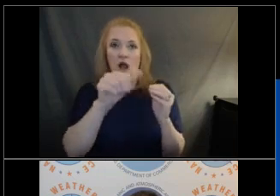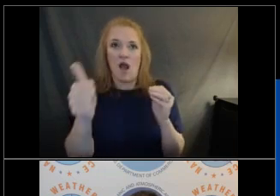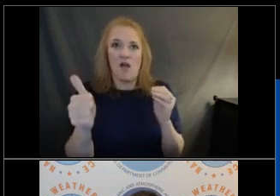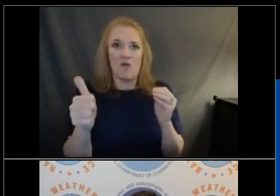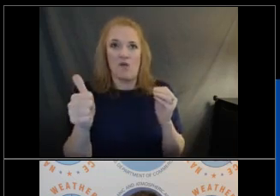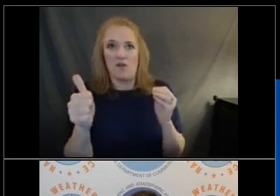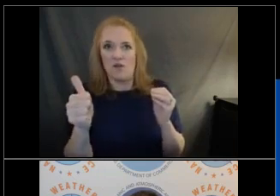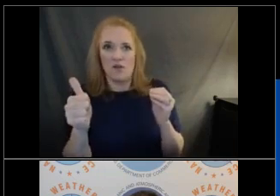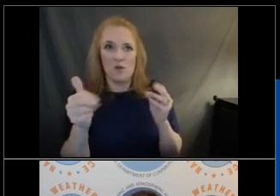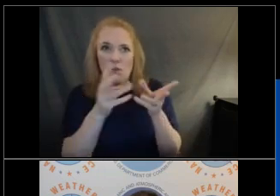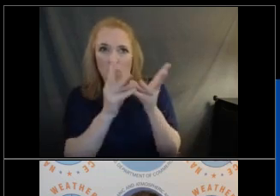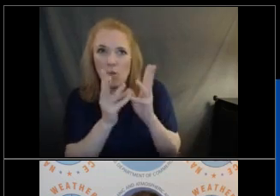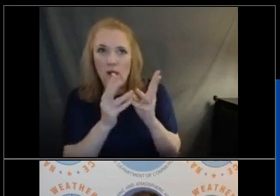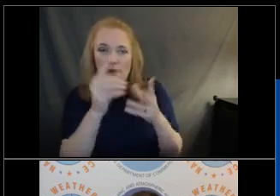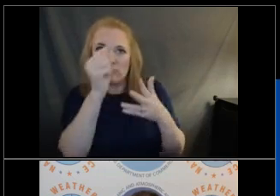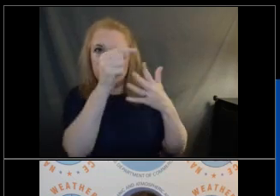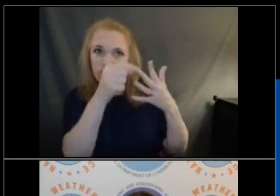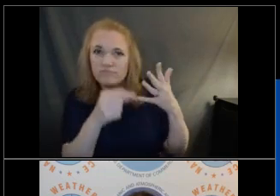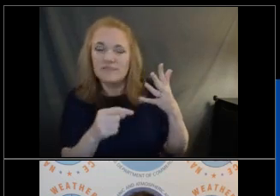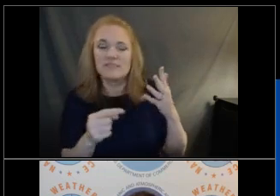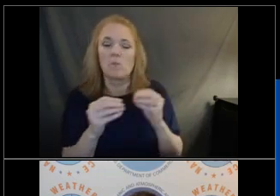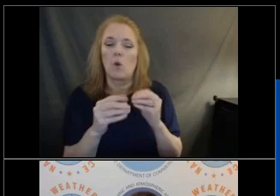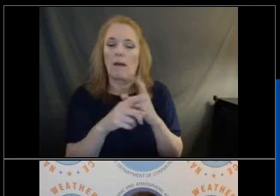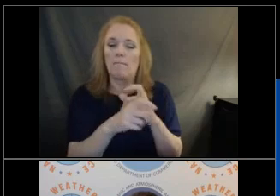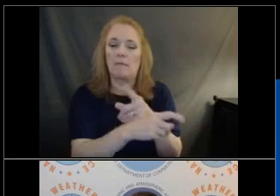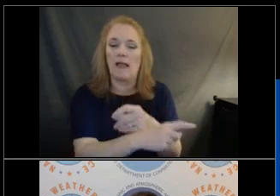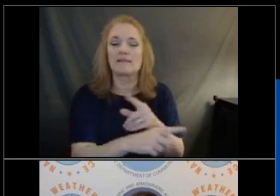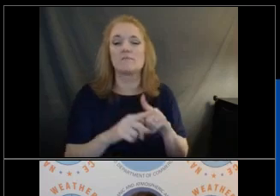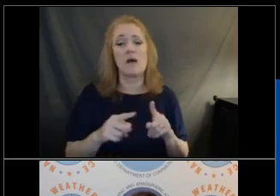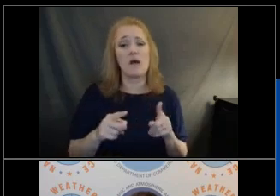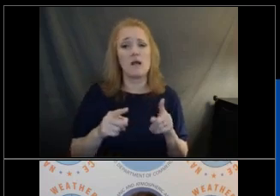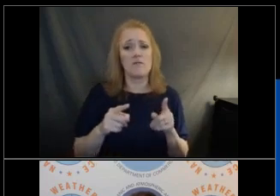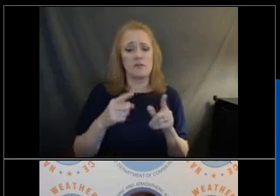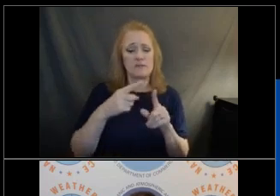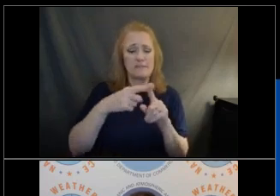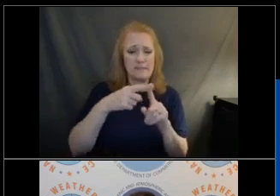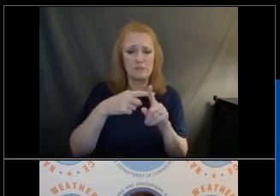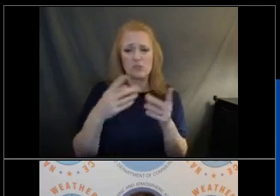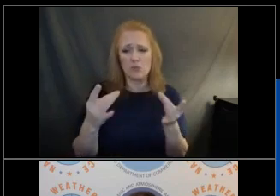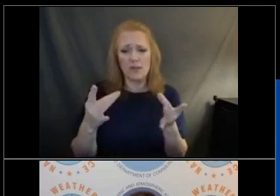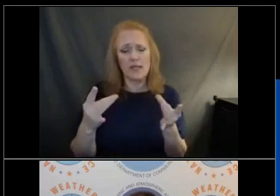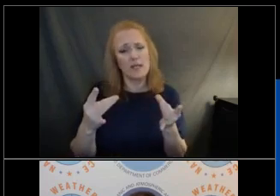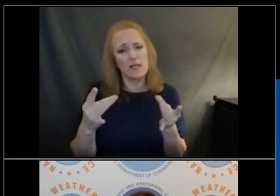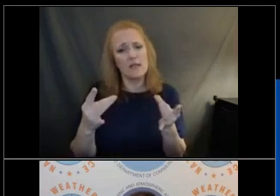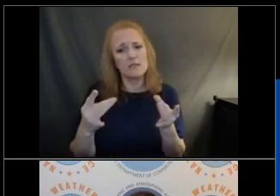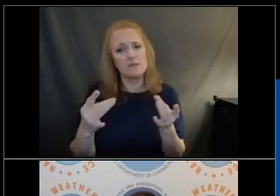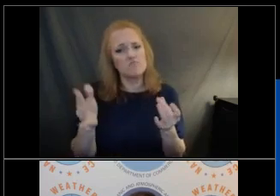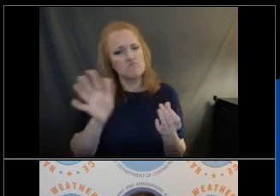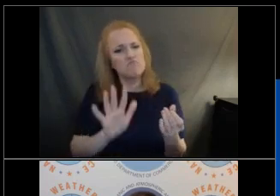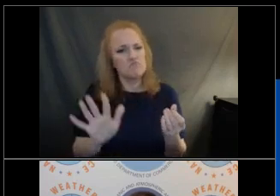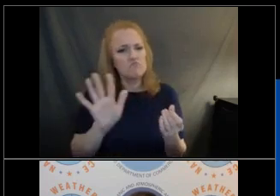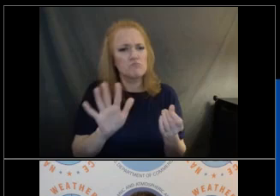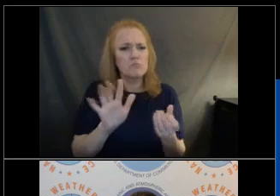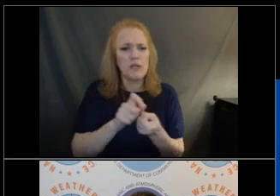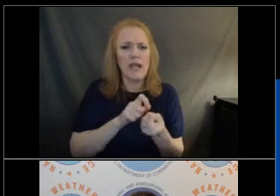more complex. But essentially these forecasts are as reasonably accurate as any day three